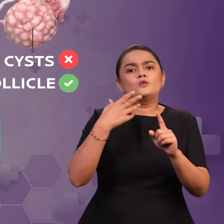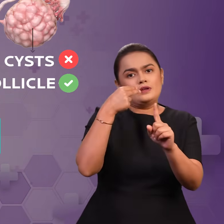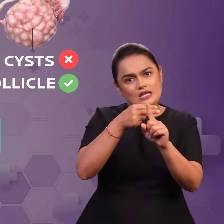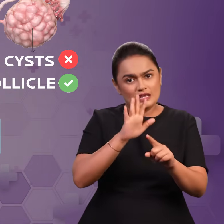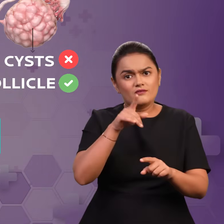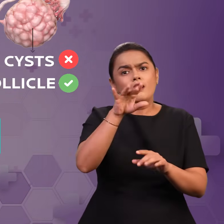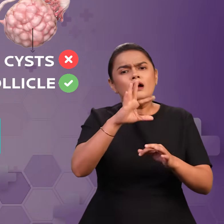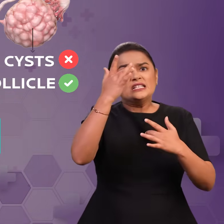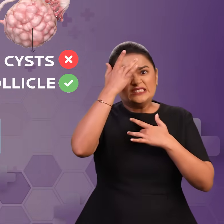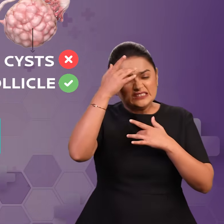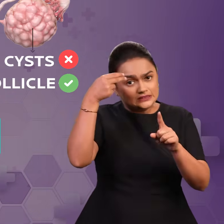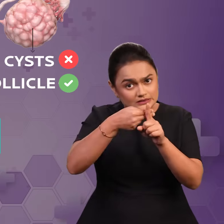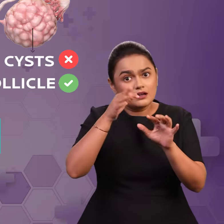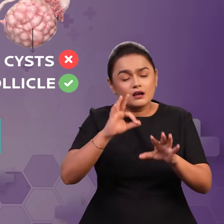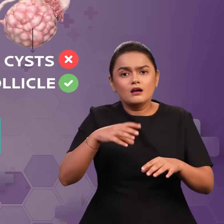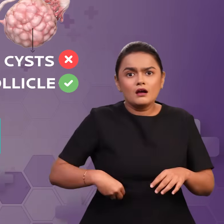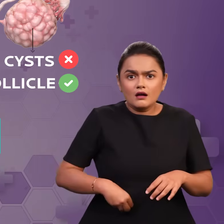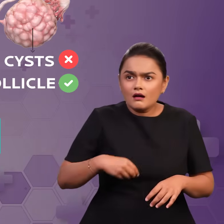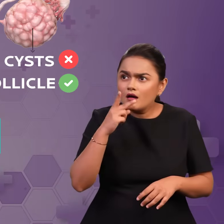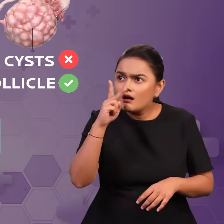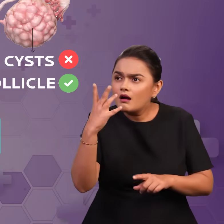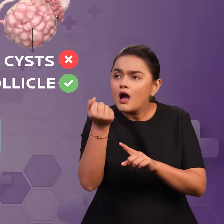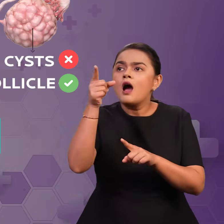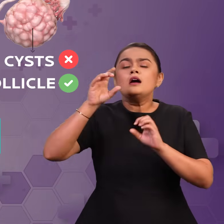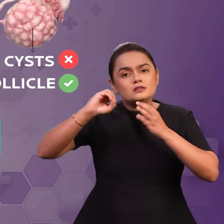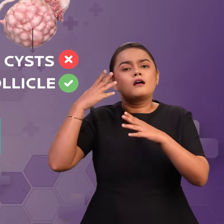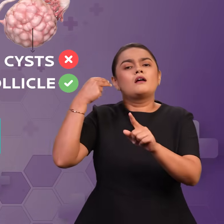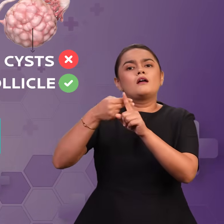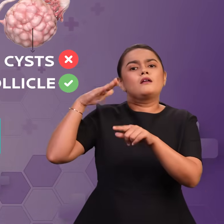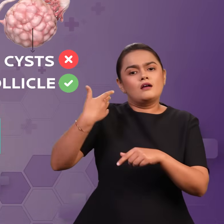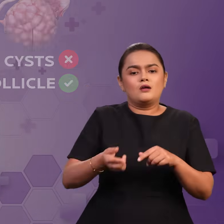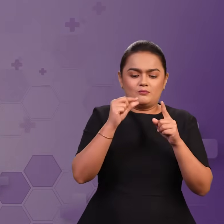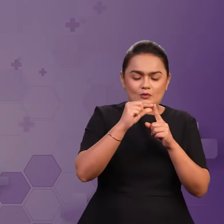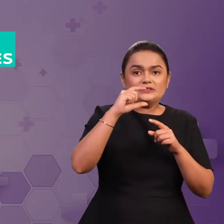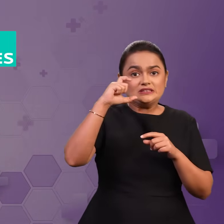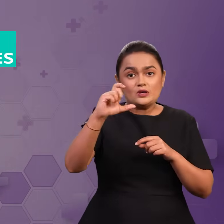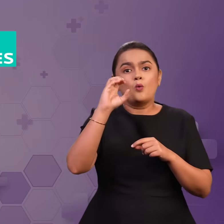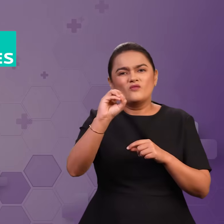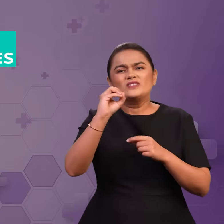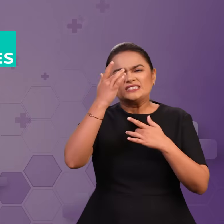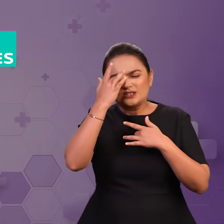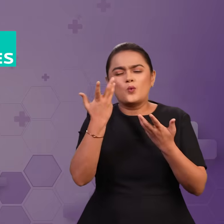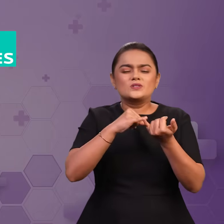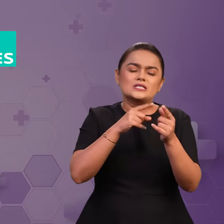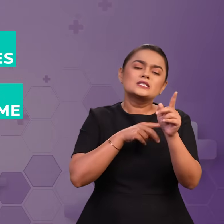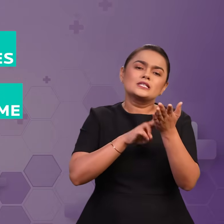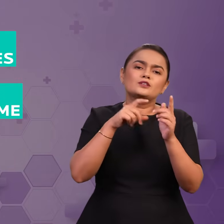This even the disease is based on this sonographical finding. and it is called polycystic ovarian disease or syndrome.